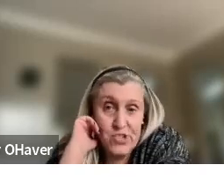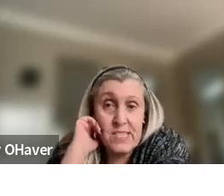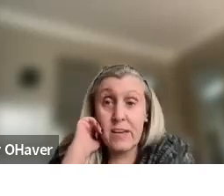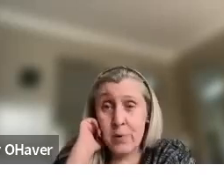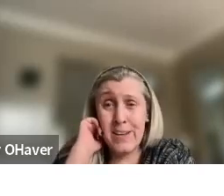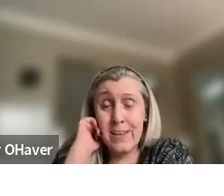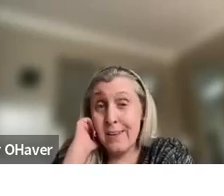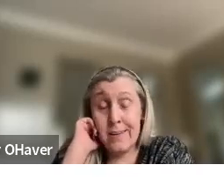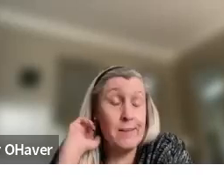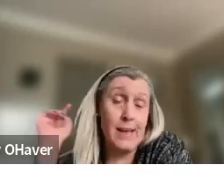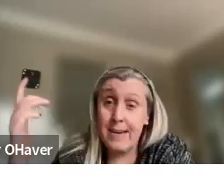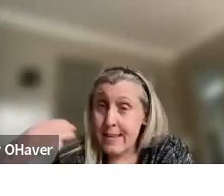Yeah sort of say just because March 17th comes doesn't mean compliance with this rule is going to continue to be how these settings operate and function.